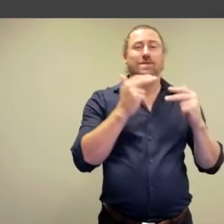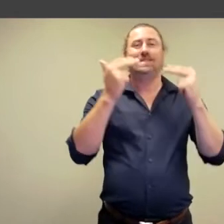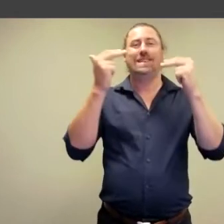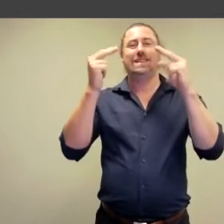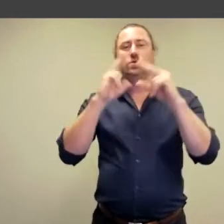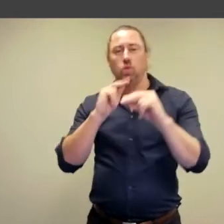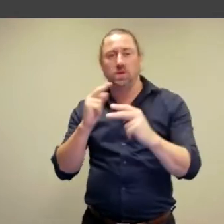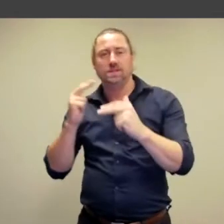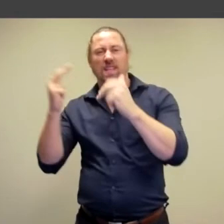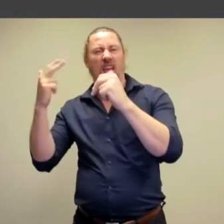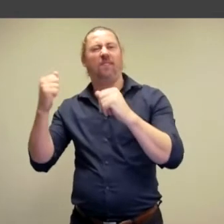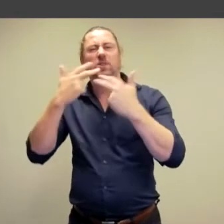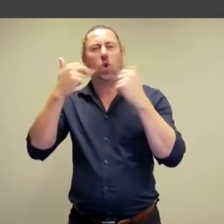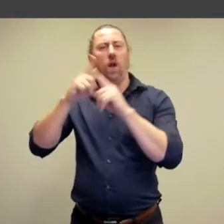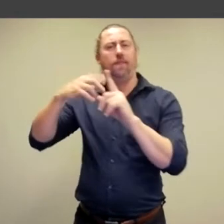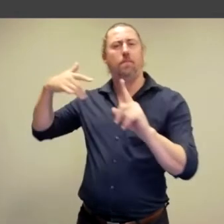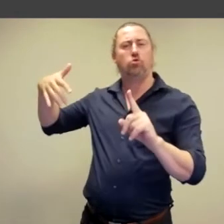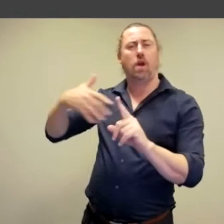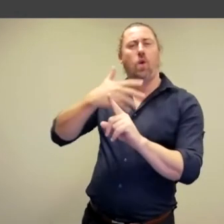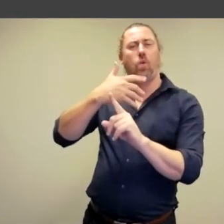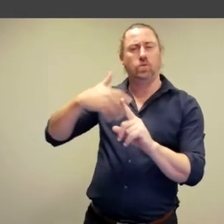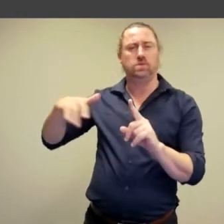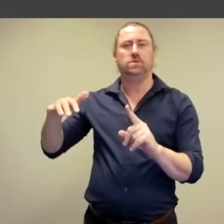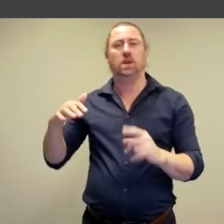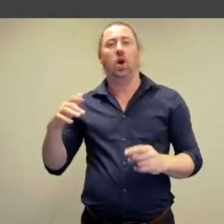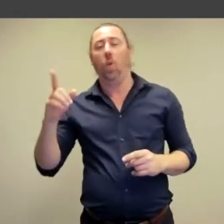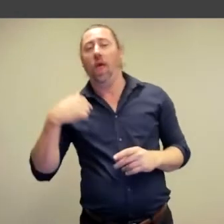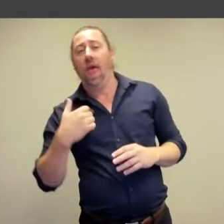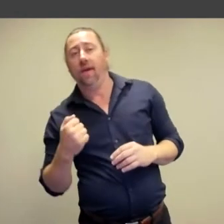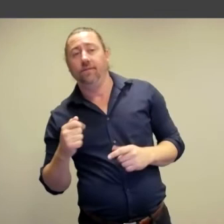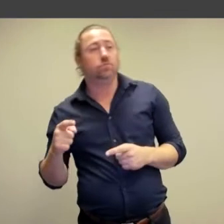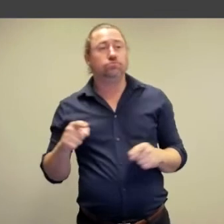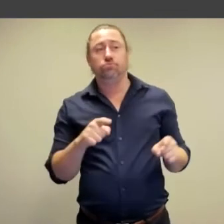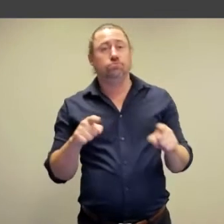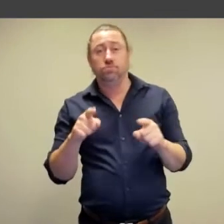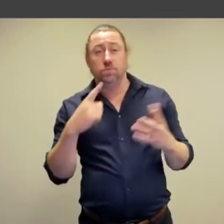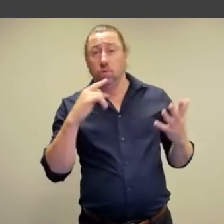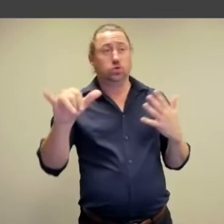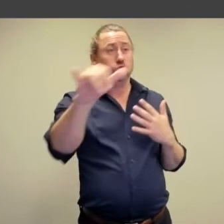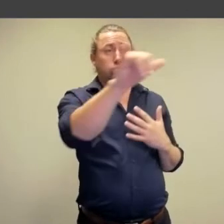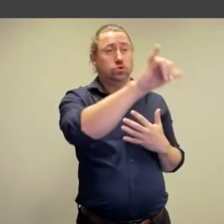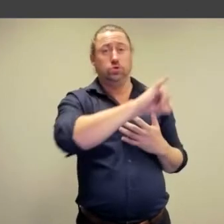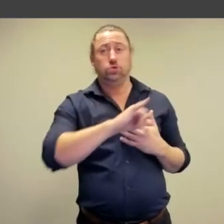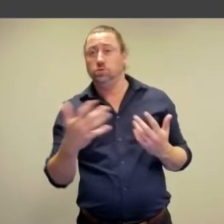on the background as he wills us,